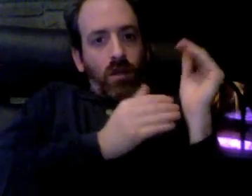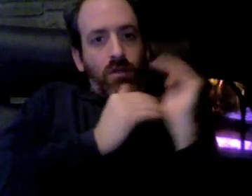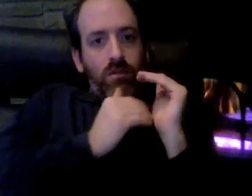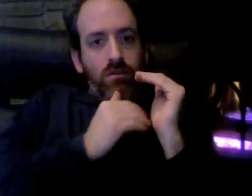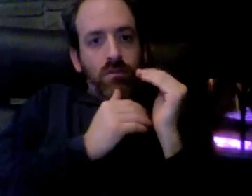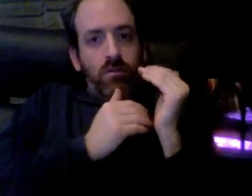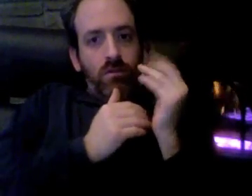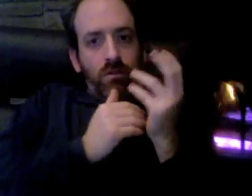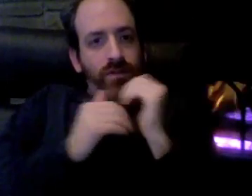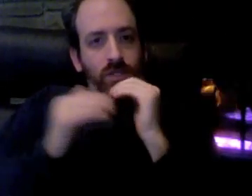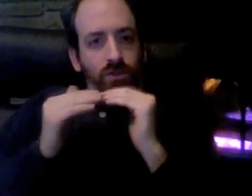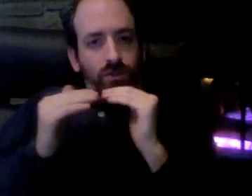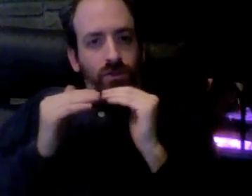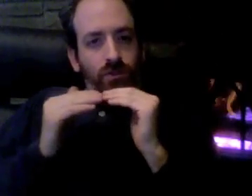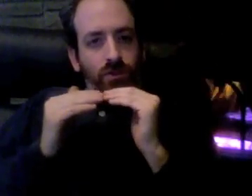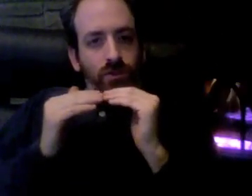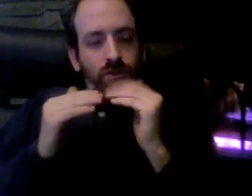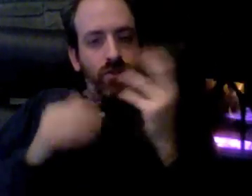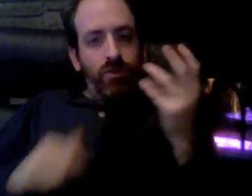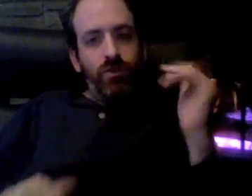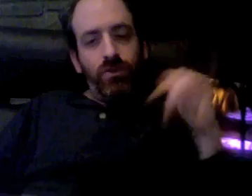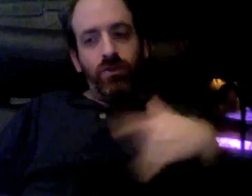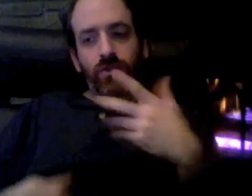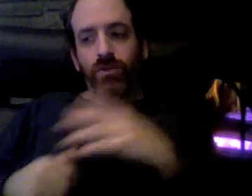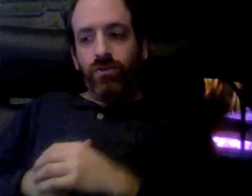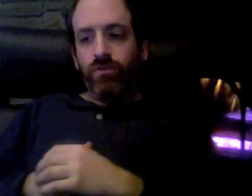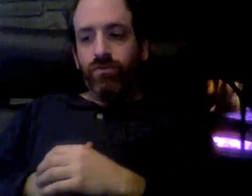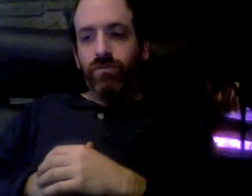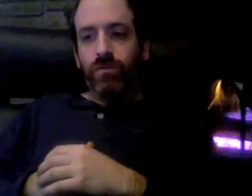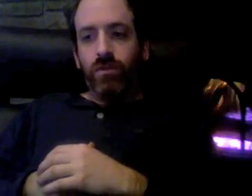It's not fair!